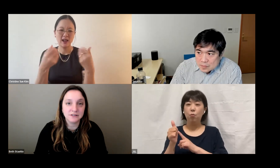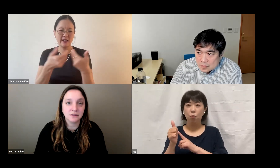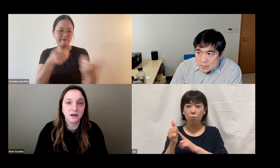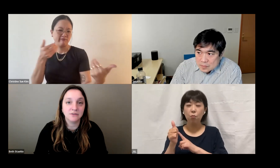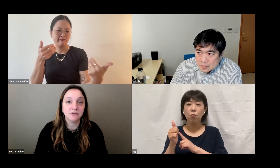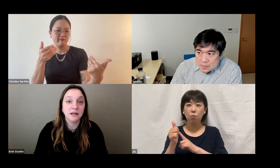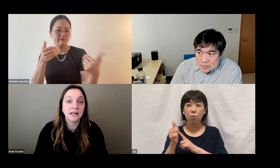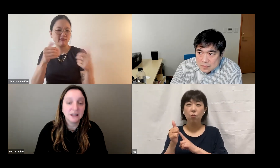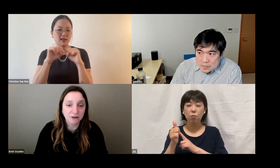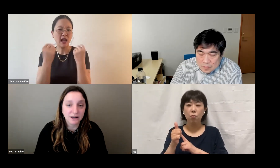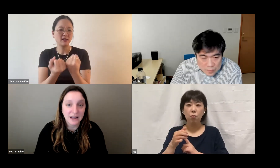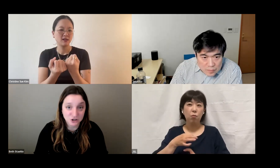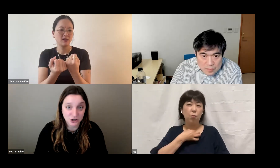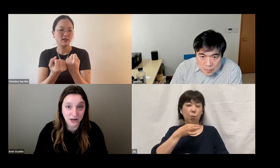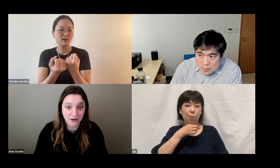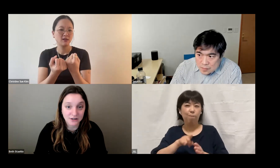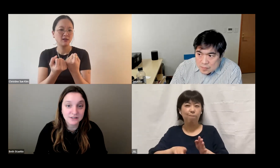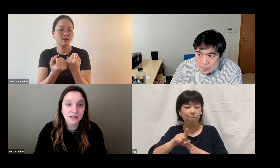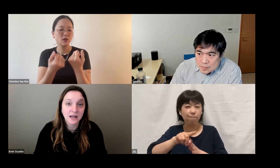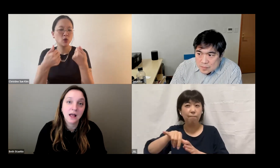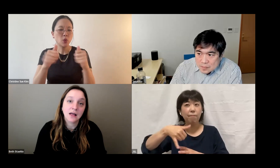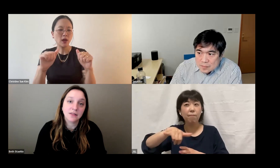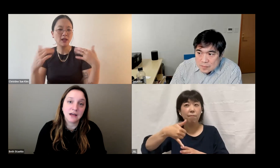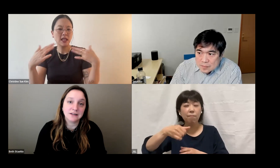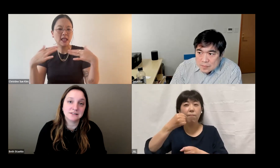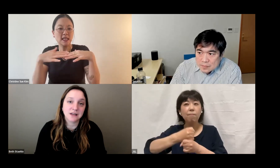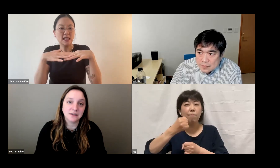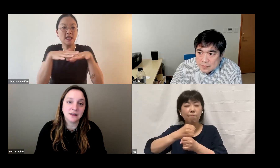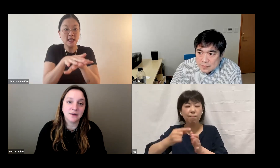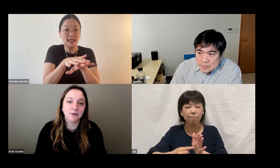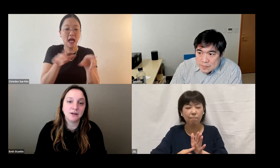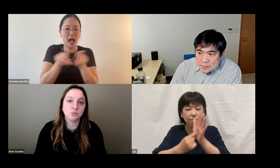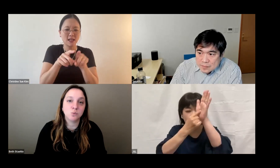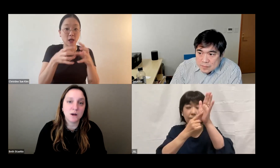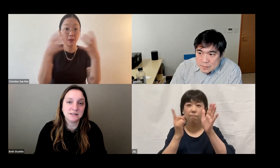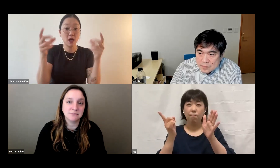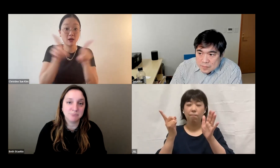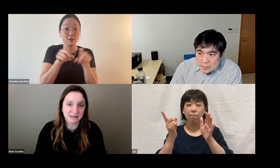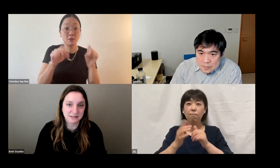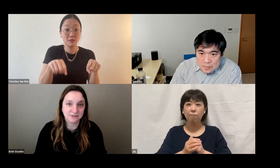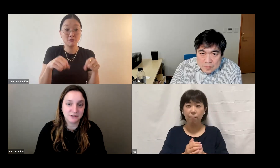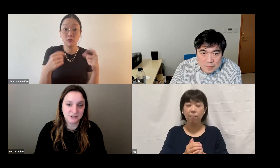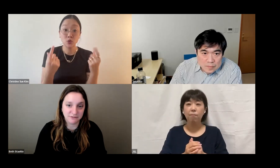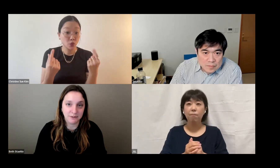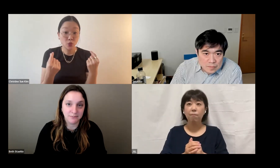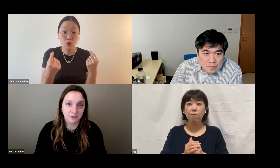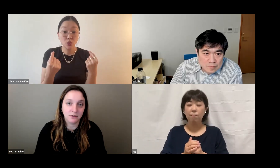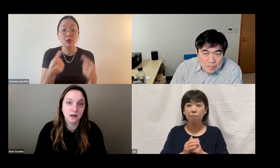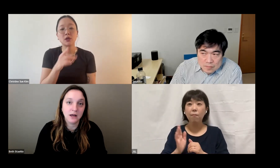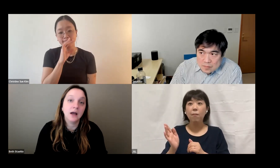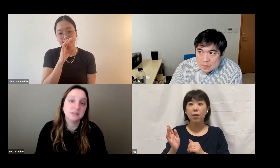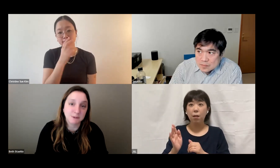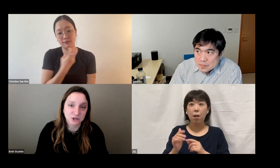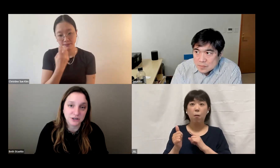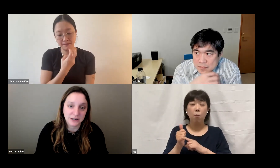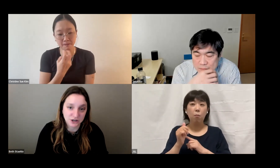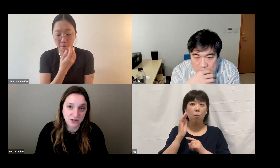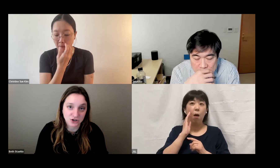a lot of hearing educators that sign language wasn't best for deaf people, especially in education,